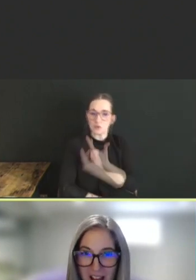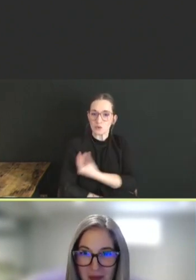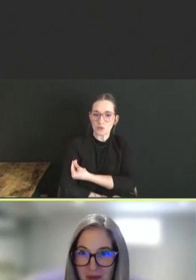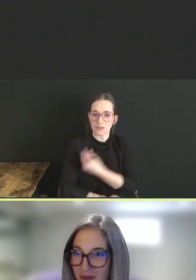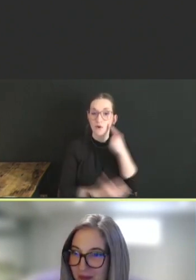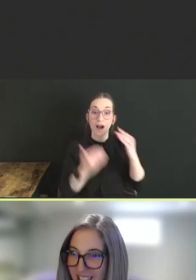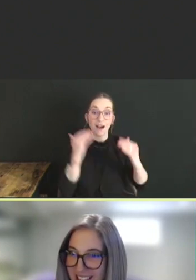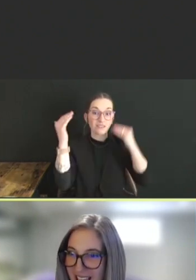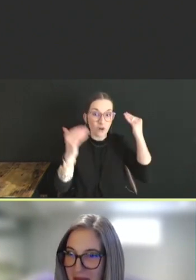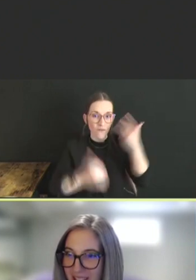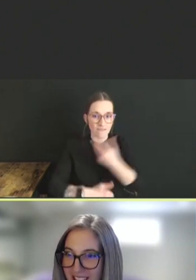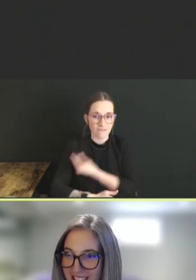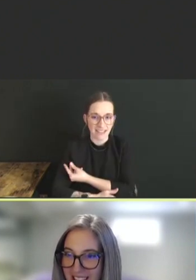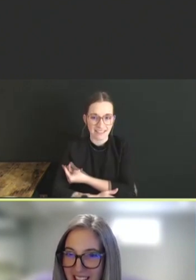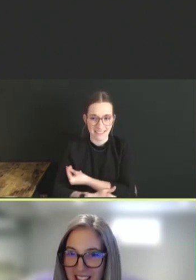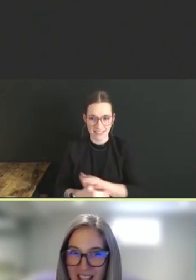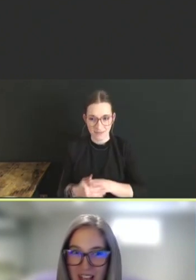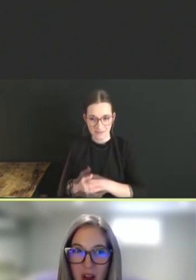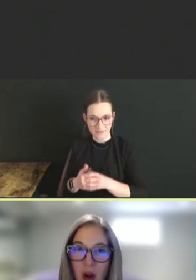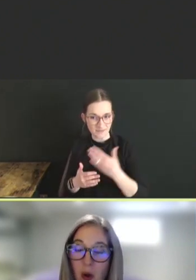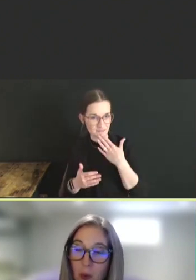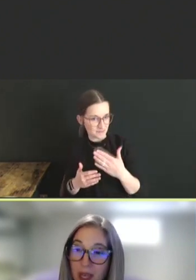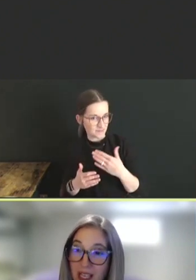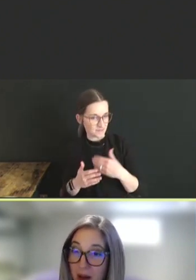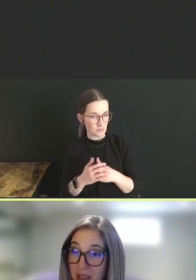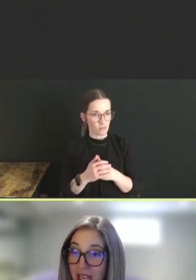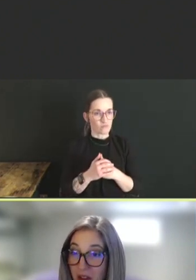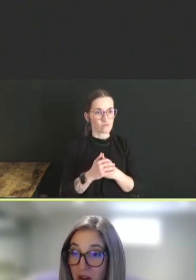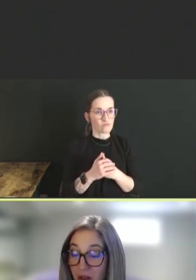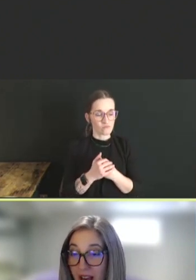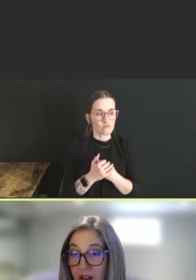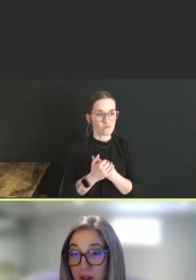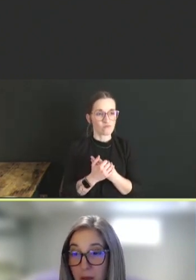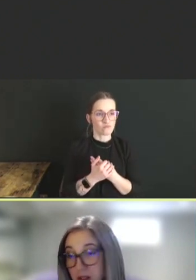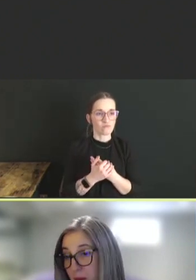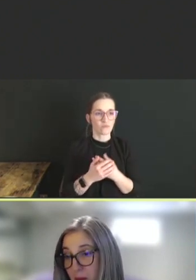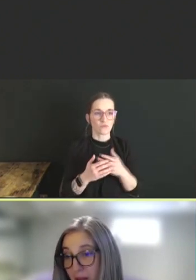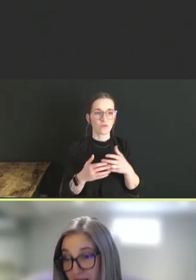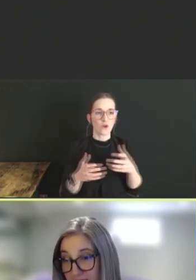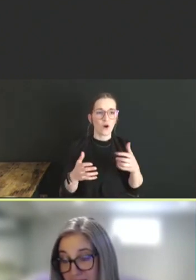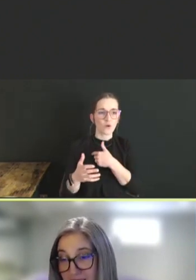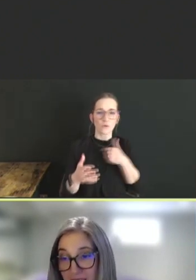Next slide, please. We come together around multiple policies.